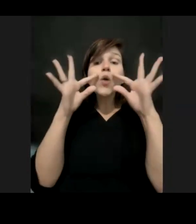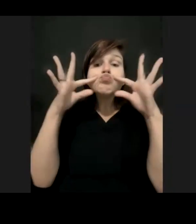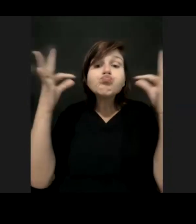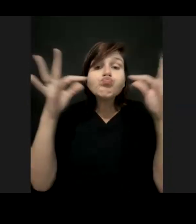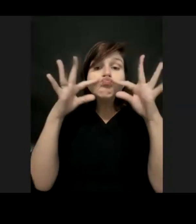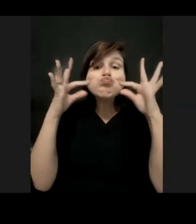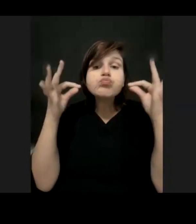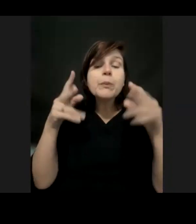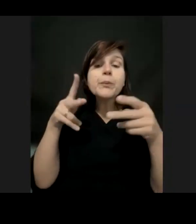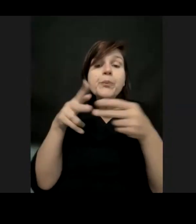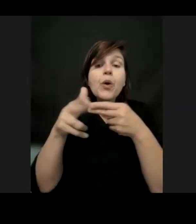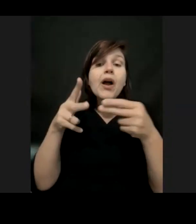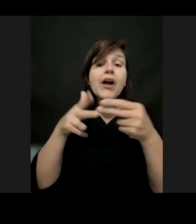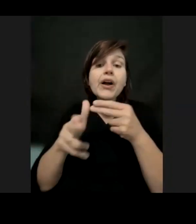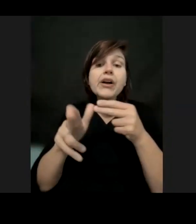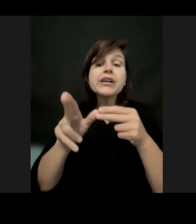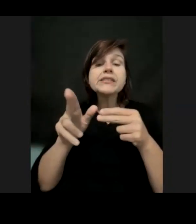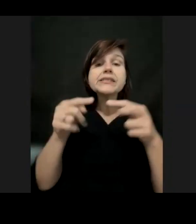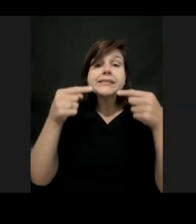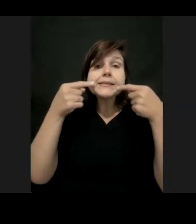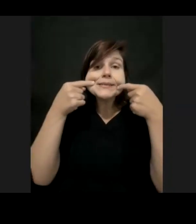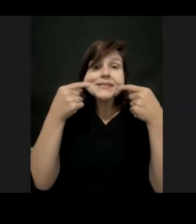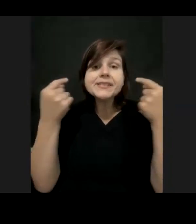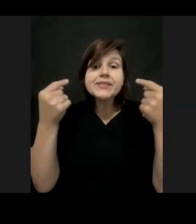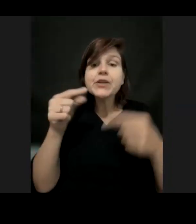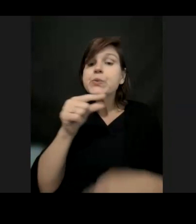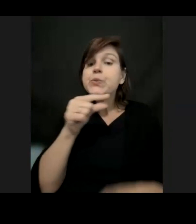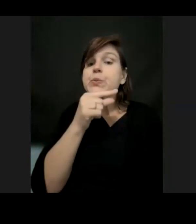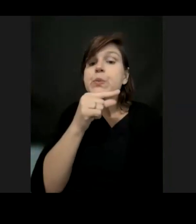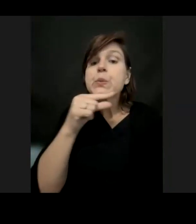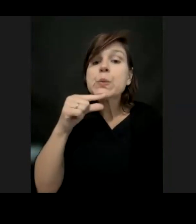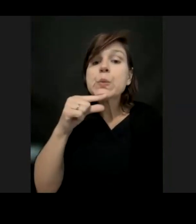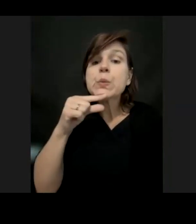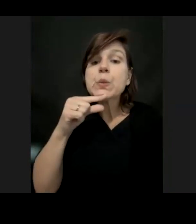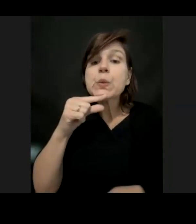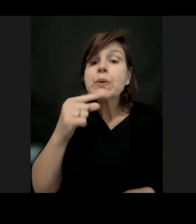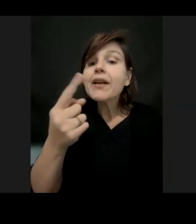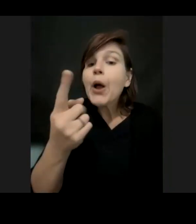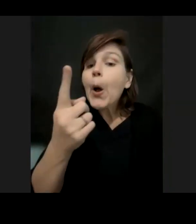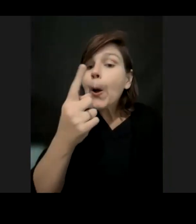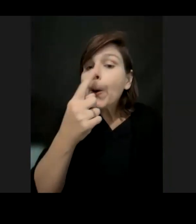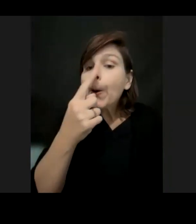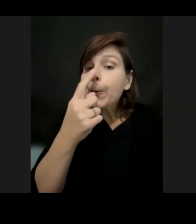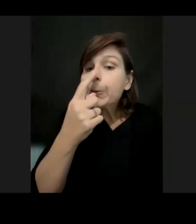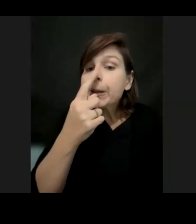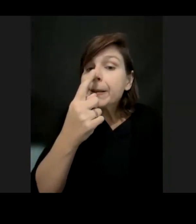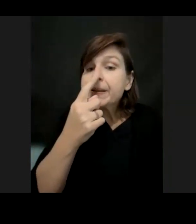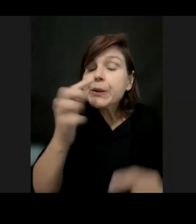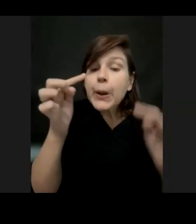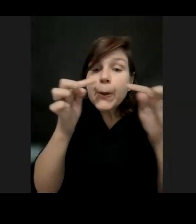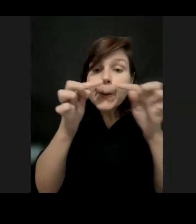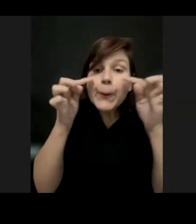and I'm going to put a little bit of glue above the nose and stick the two pipe cleaners down.